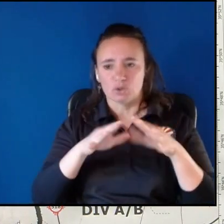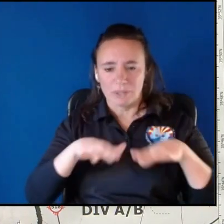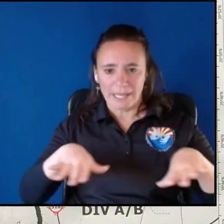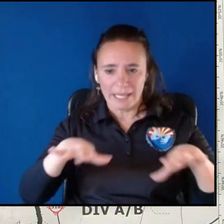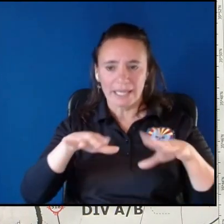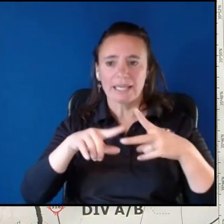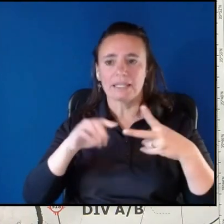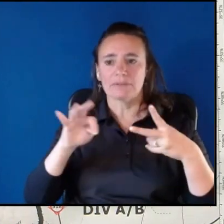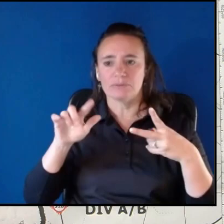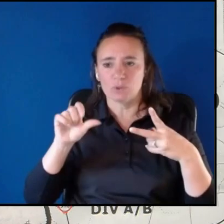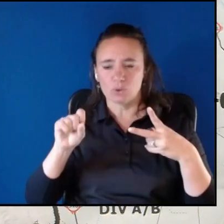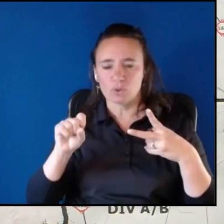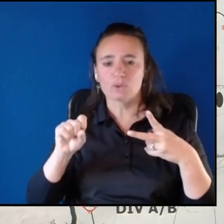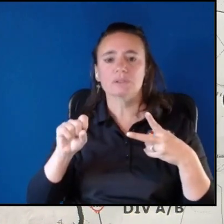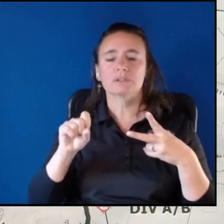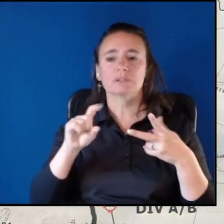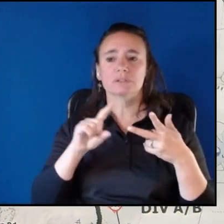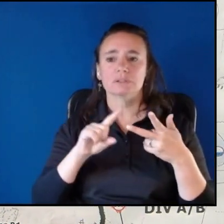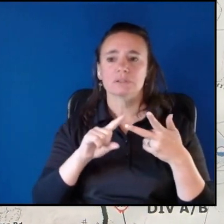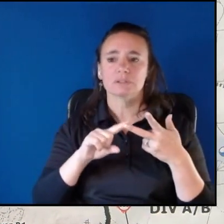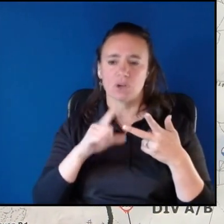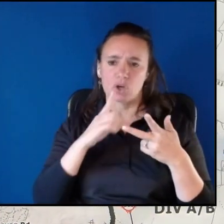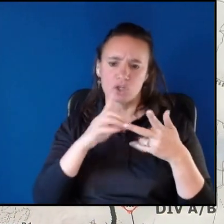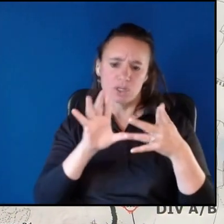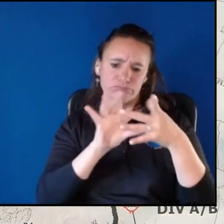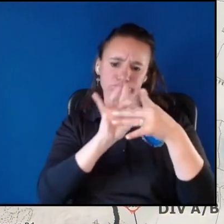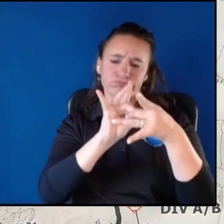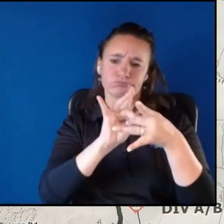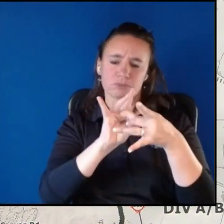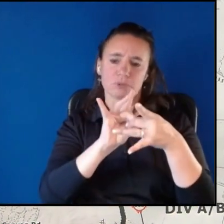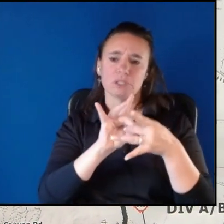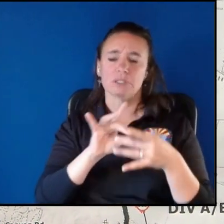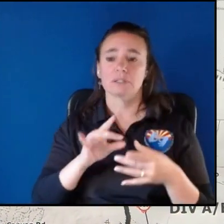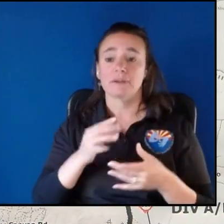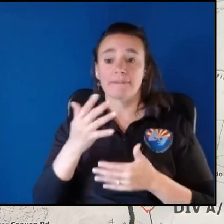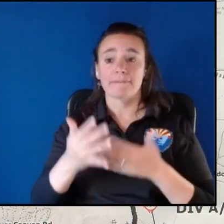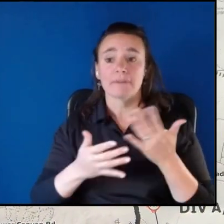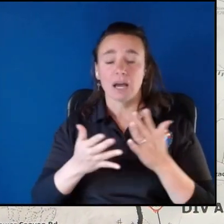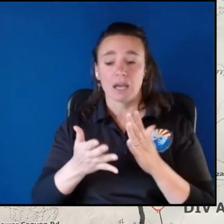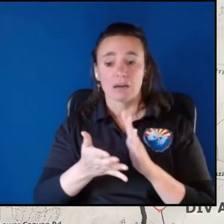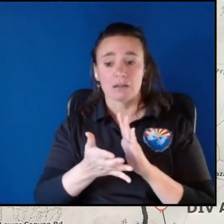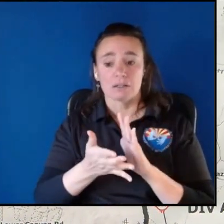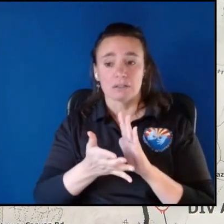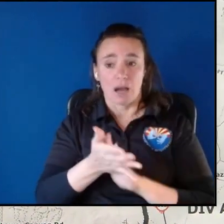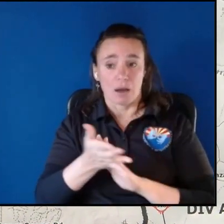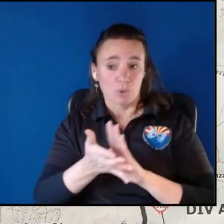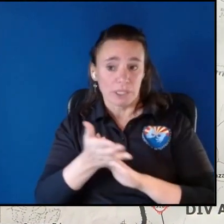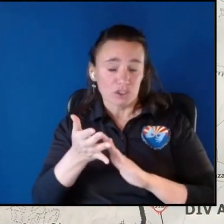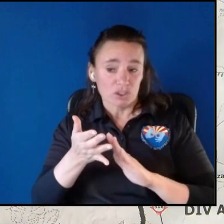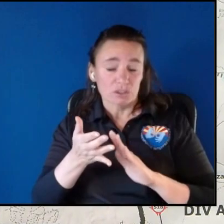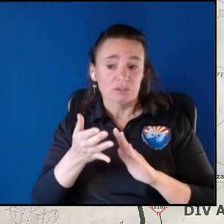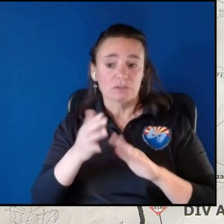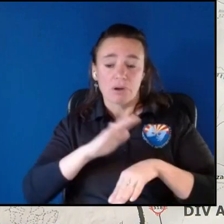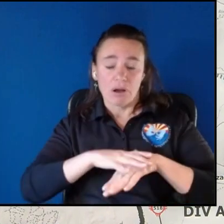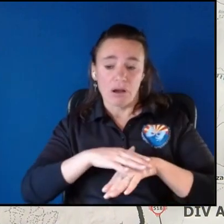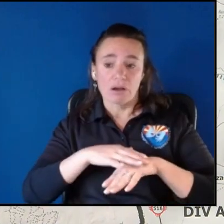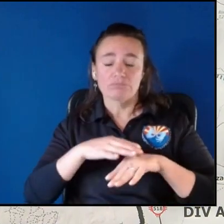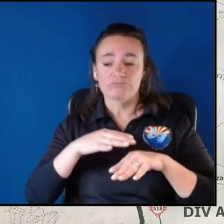So when we talk about fire operations implemented on the ground. We have two really contentious points of action.